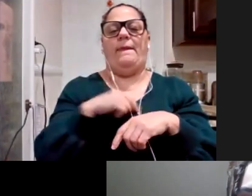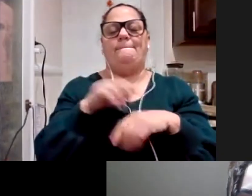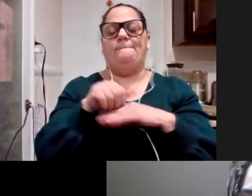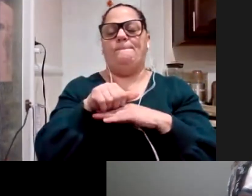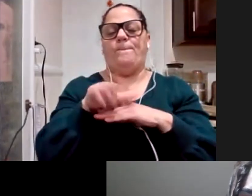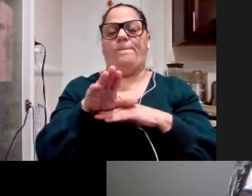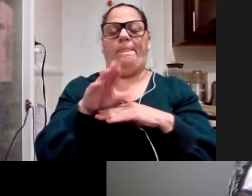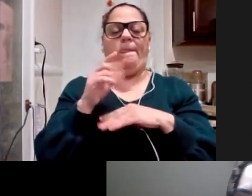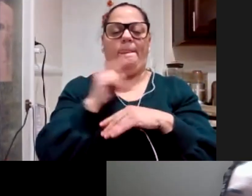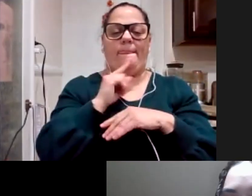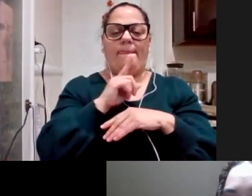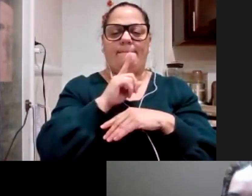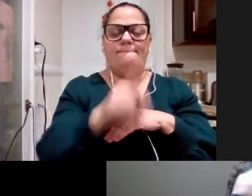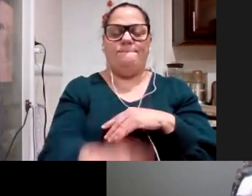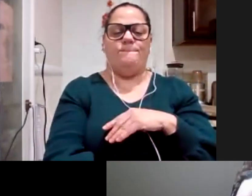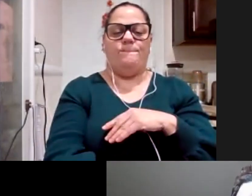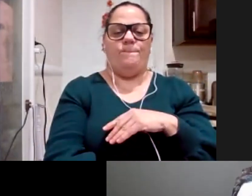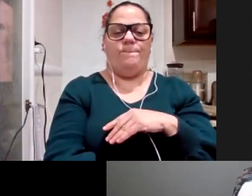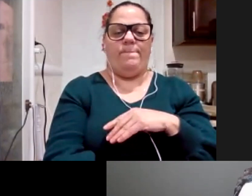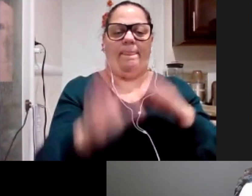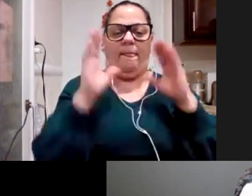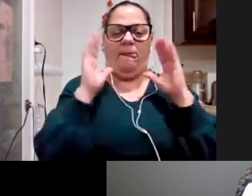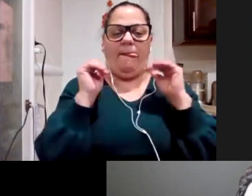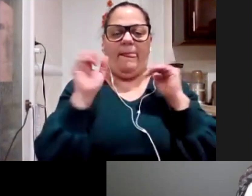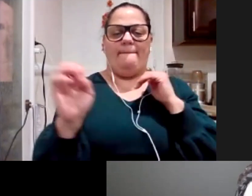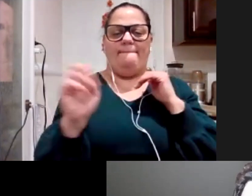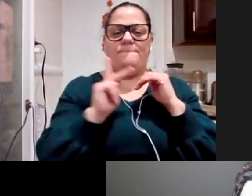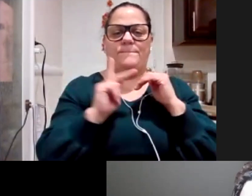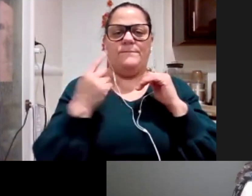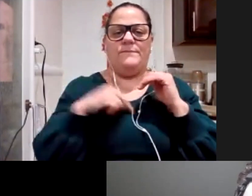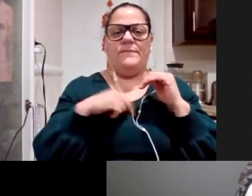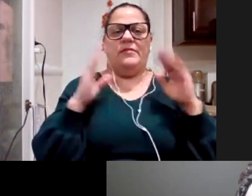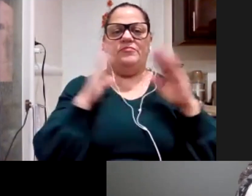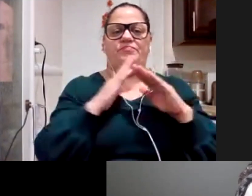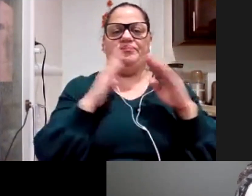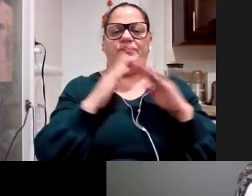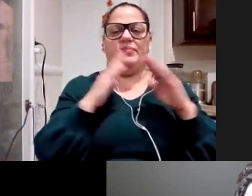um I'm not sure um hopefully we'll hear back from people if they had trouble getting in.